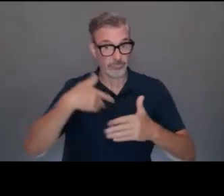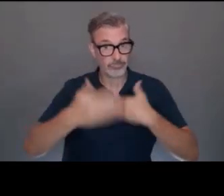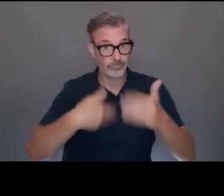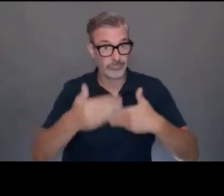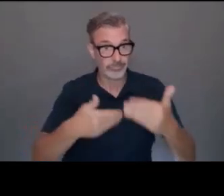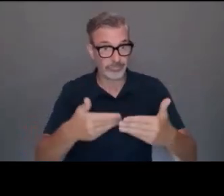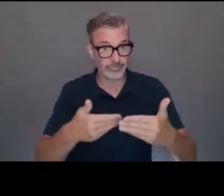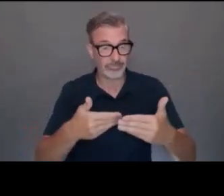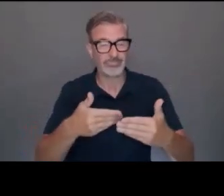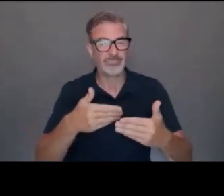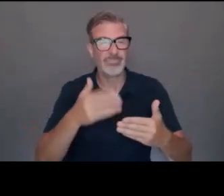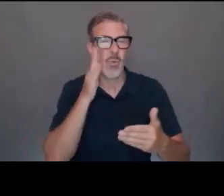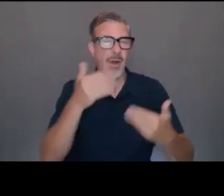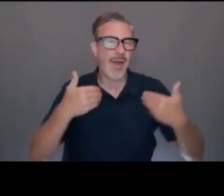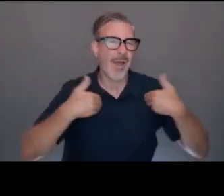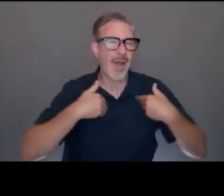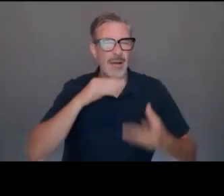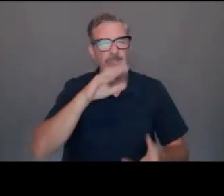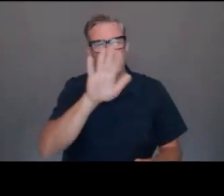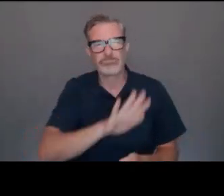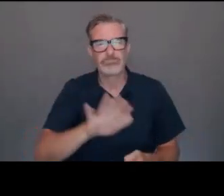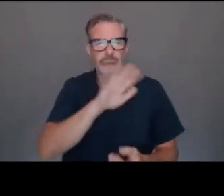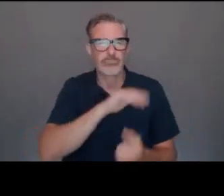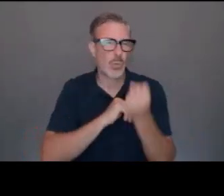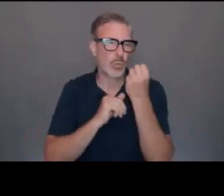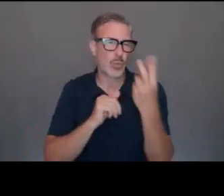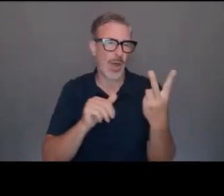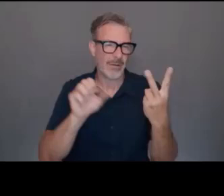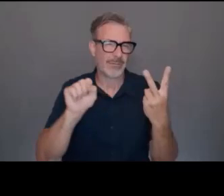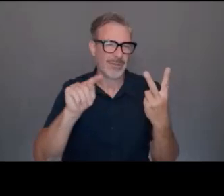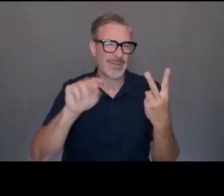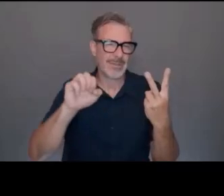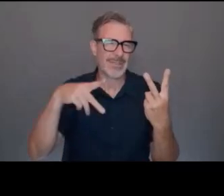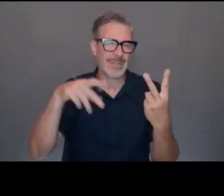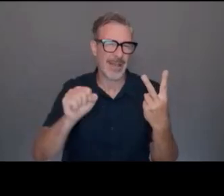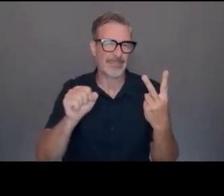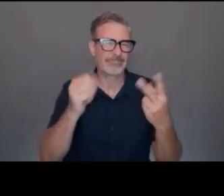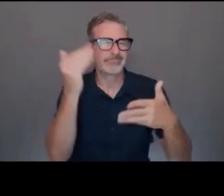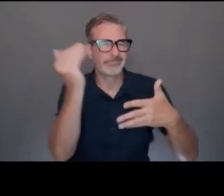what will be about 12 steps that might vary depending on some of the options they